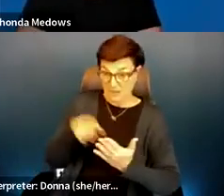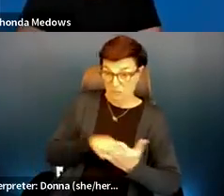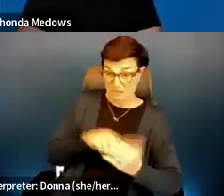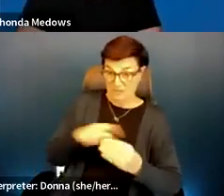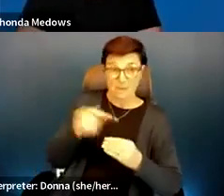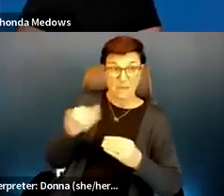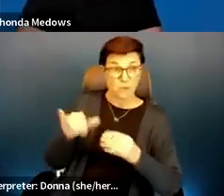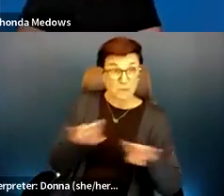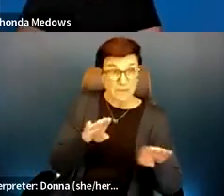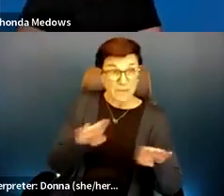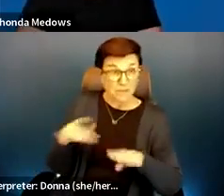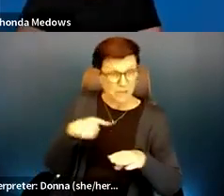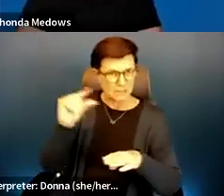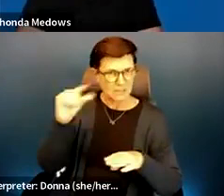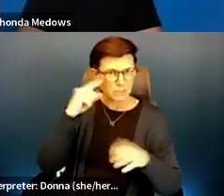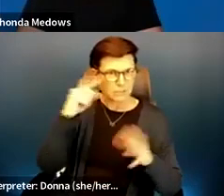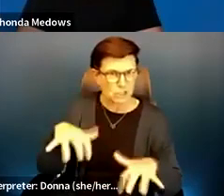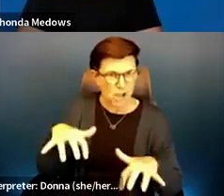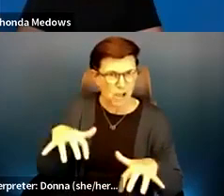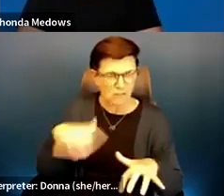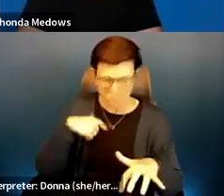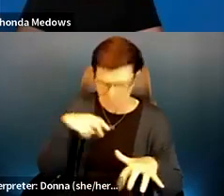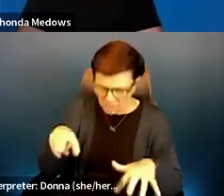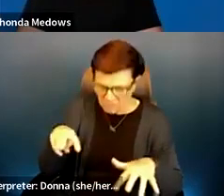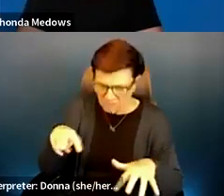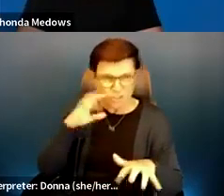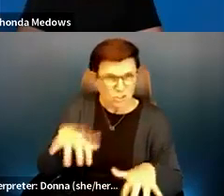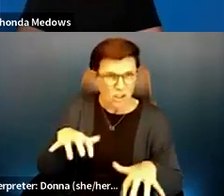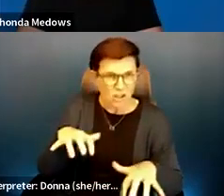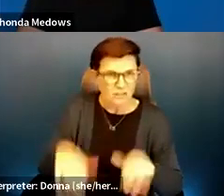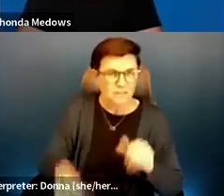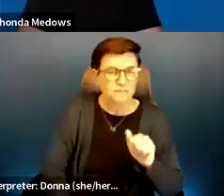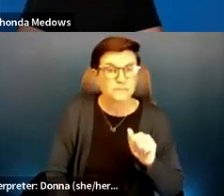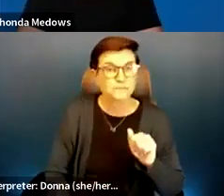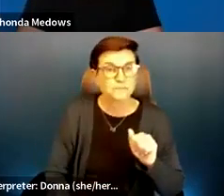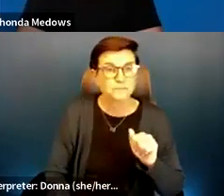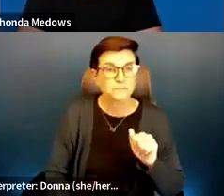I'm kind of shocked by it. Well, thanks.